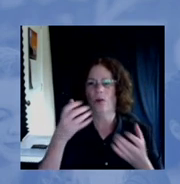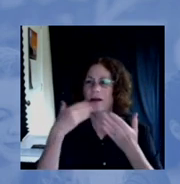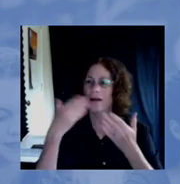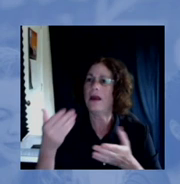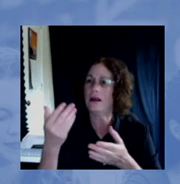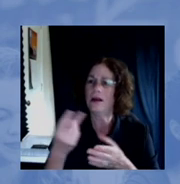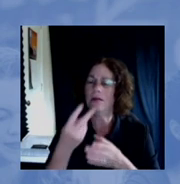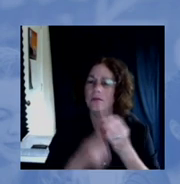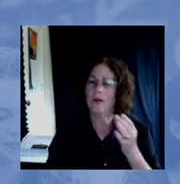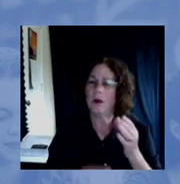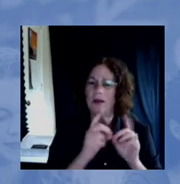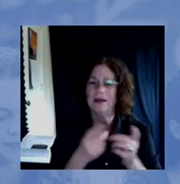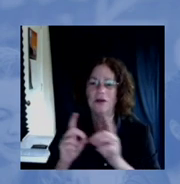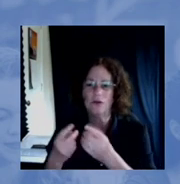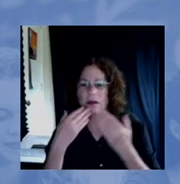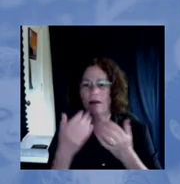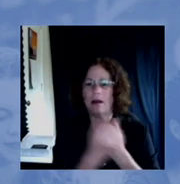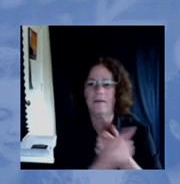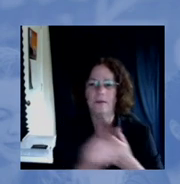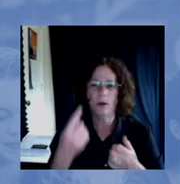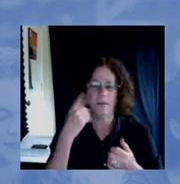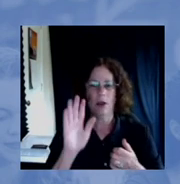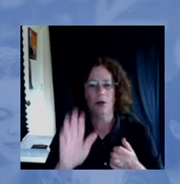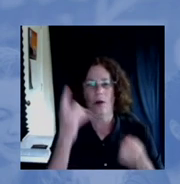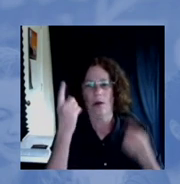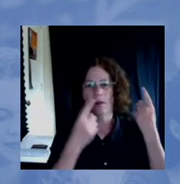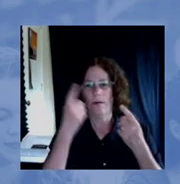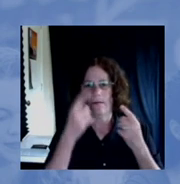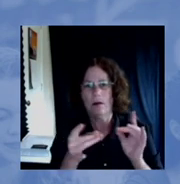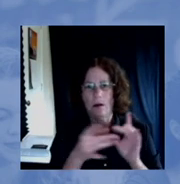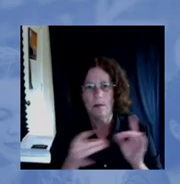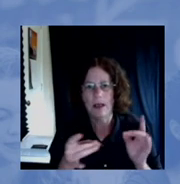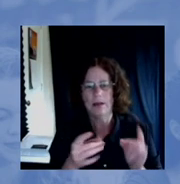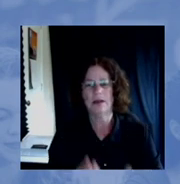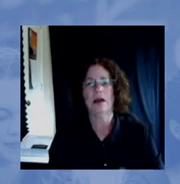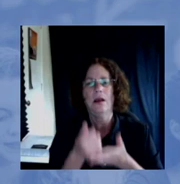ALL OF YOU FOR YOUR THOUGHTFUL COMMENTS AND HELPING OTHERS OUT THERE TO THINK ABOUT THIS